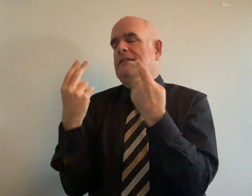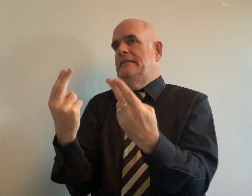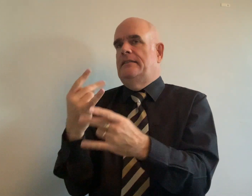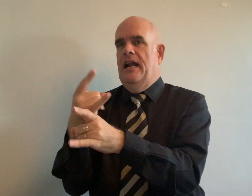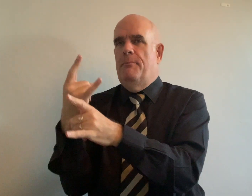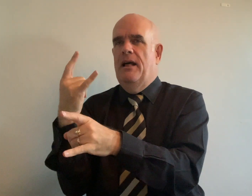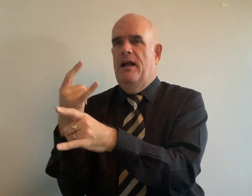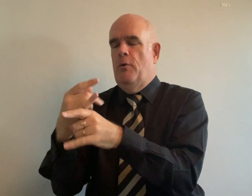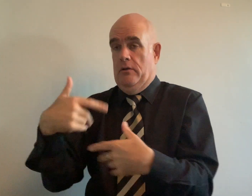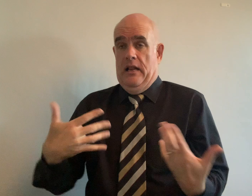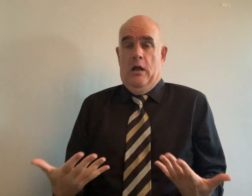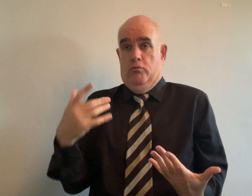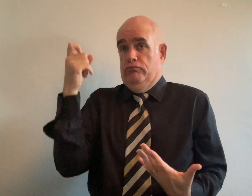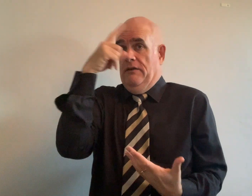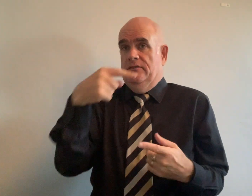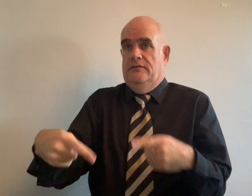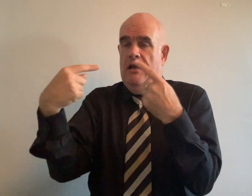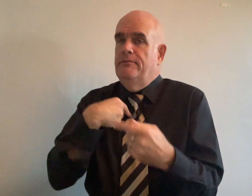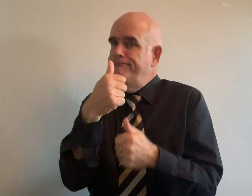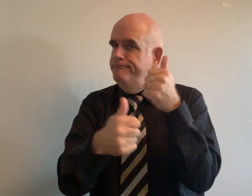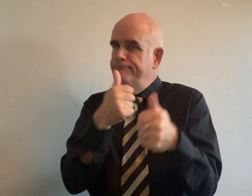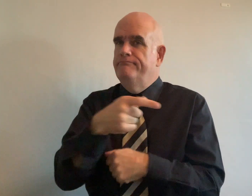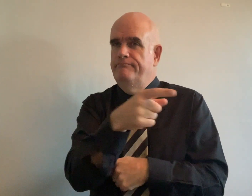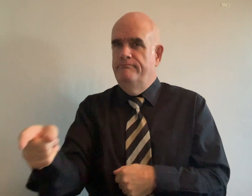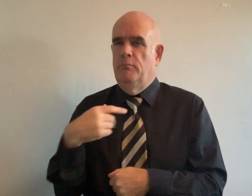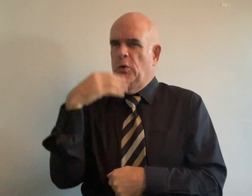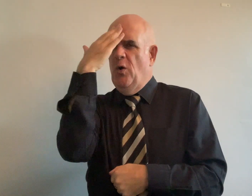are ill, bereaved or in particular need of assistance at this challenging time.